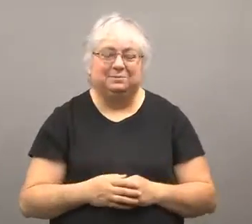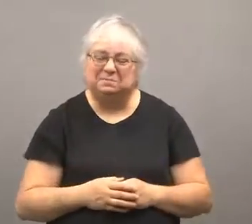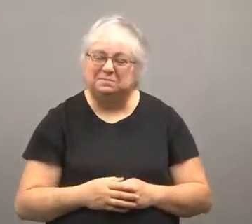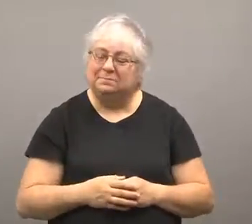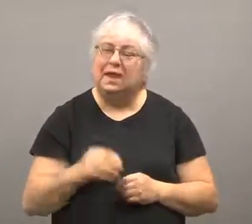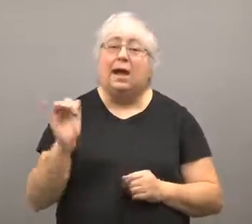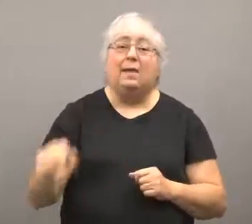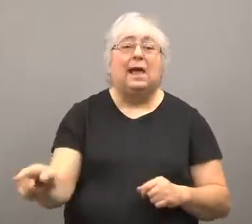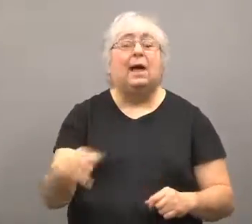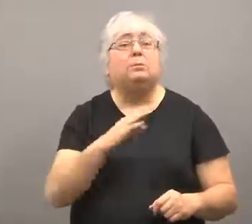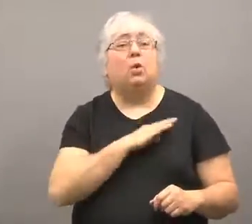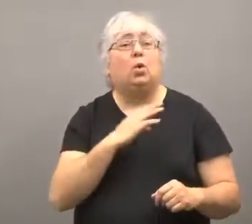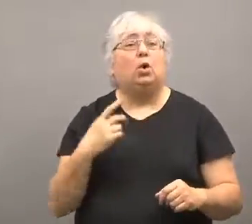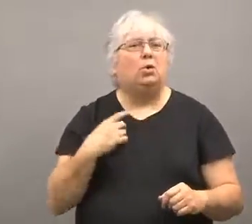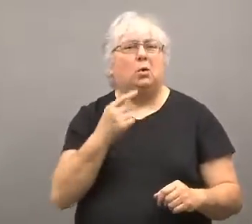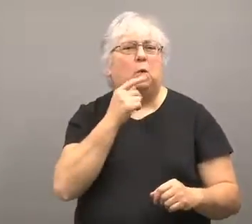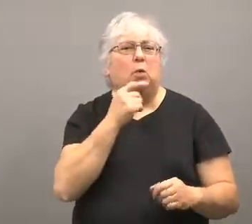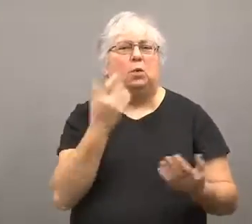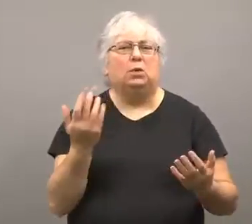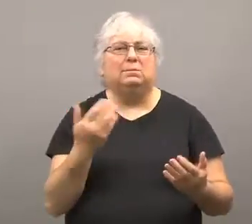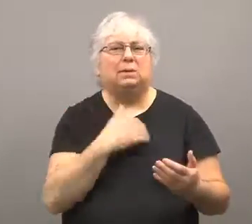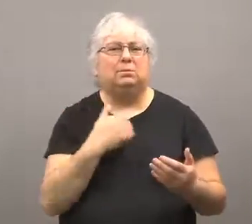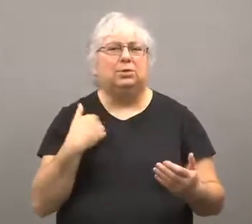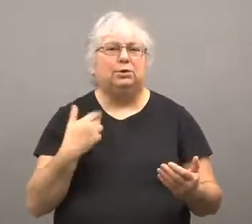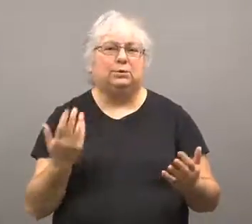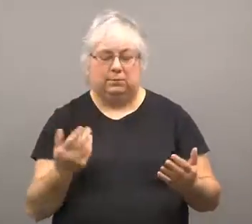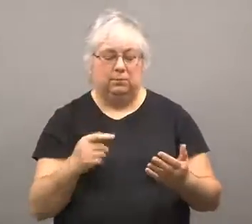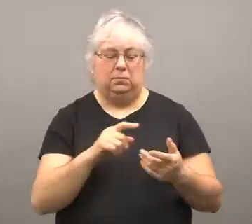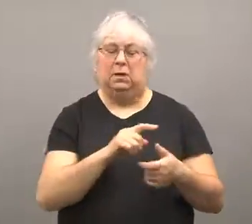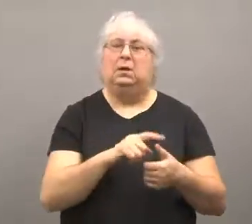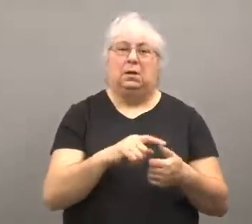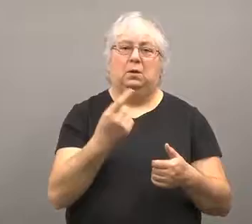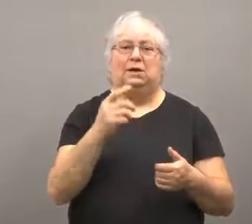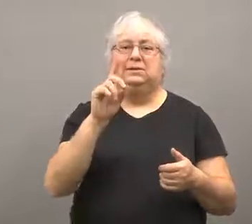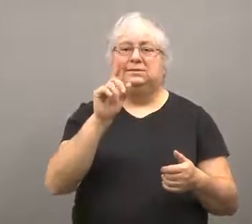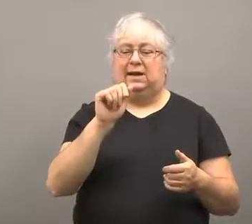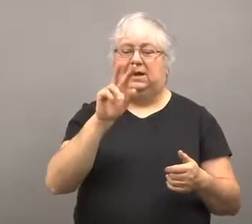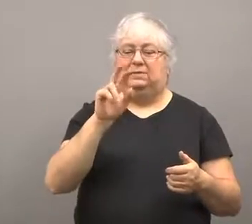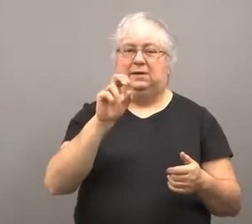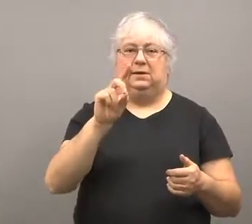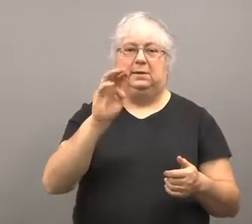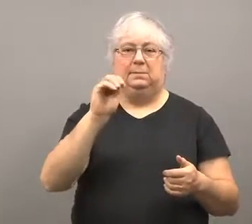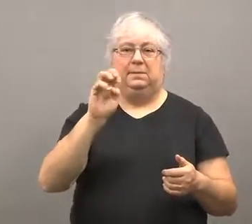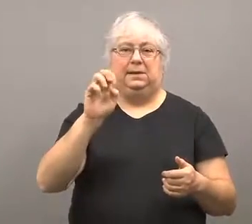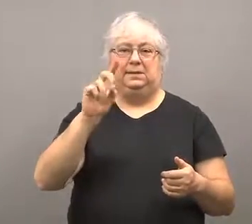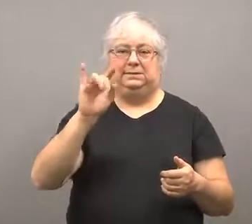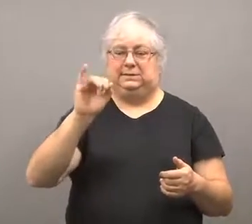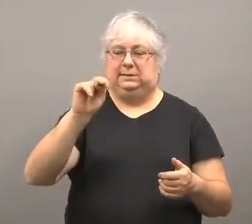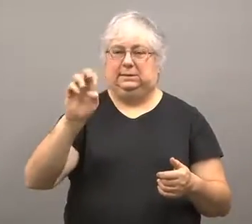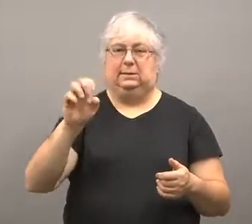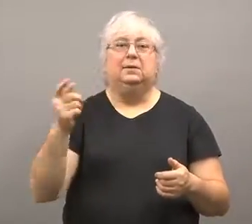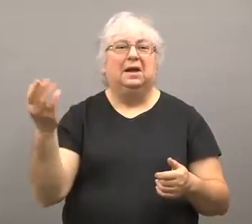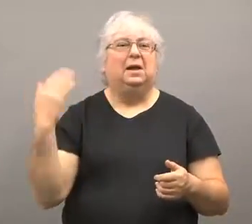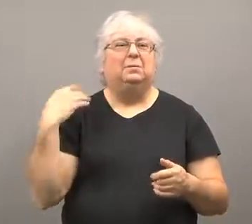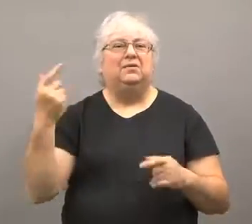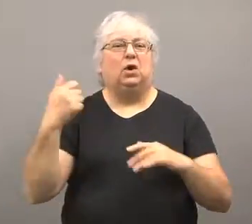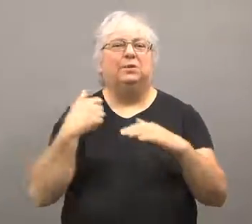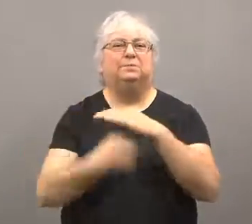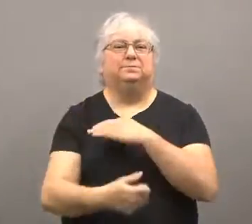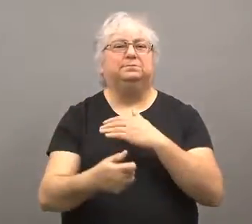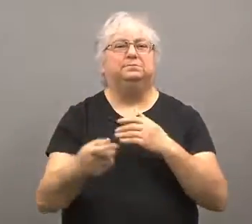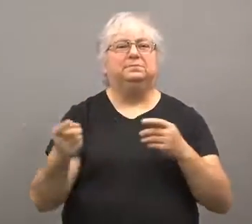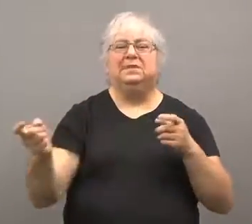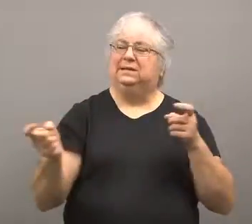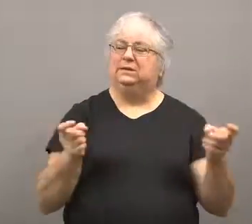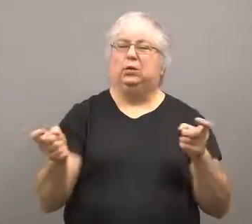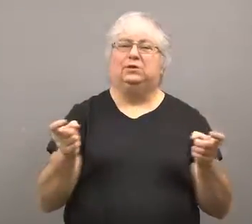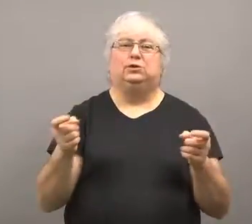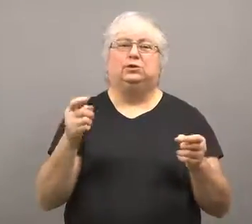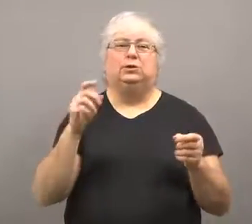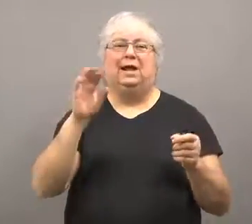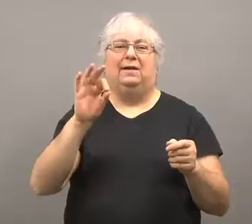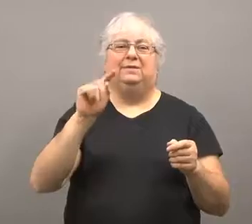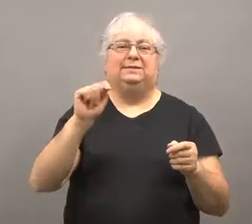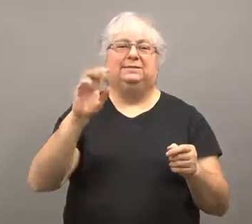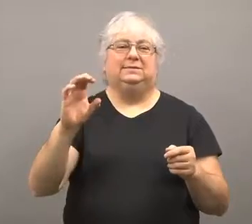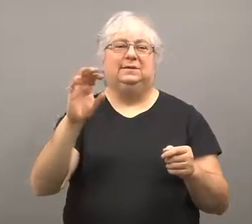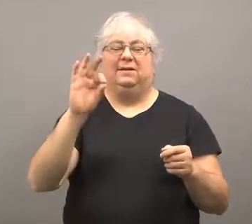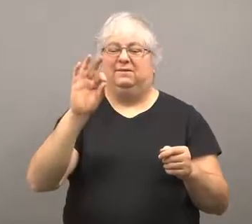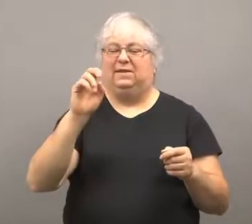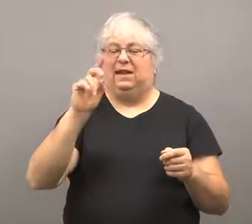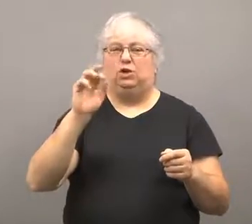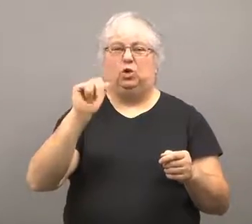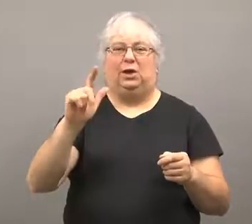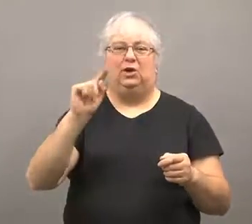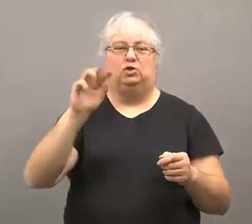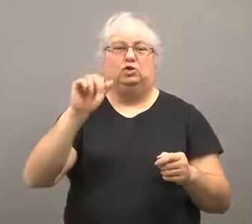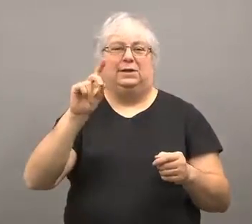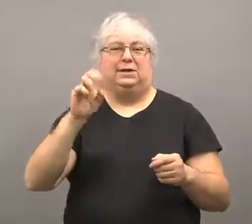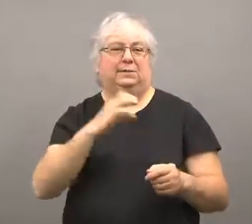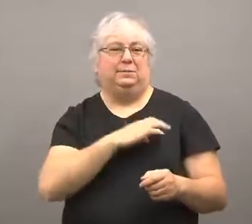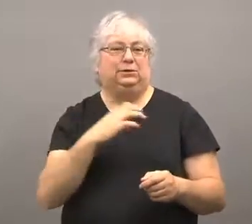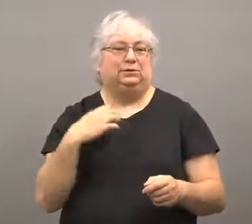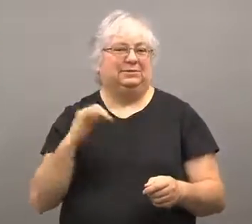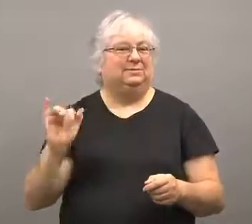The board members are David Medine, a former associate director of the FTC,